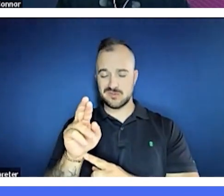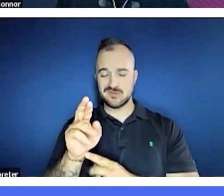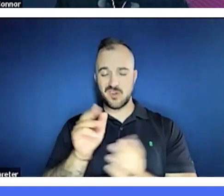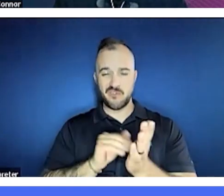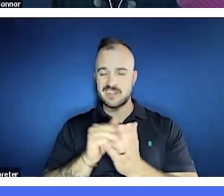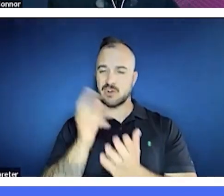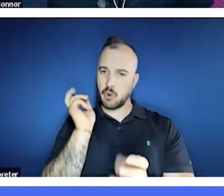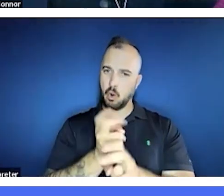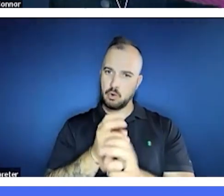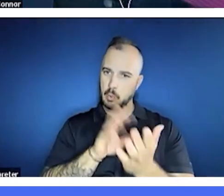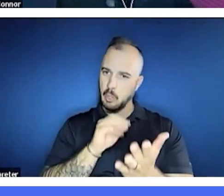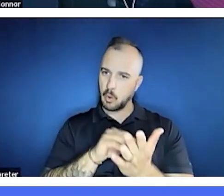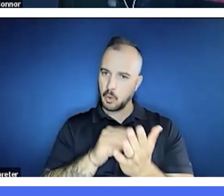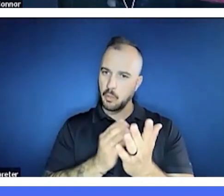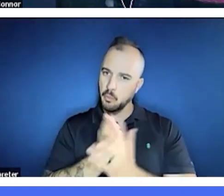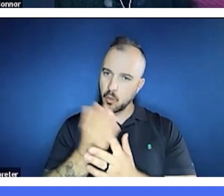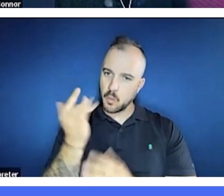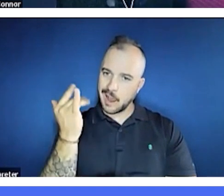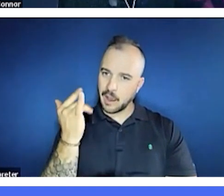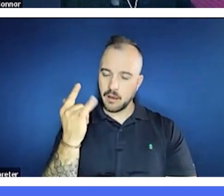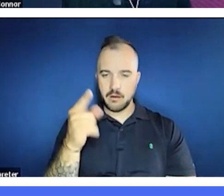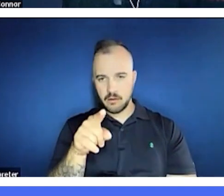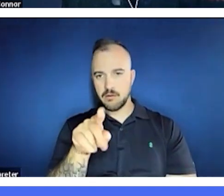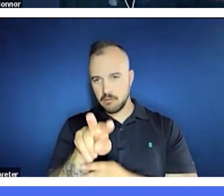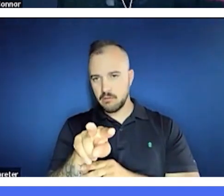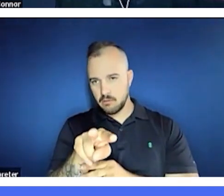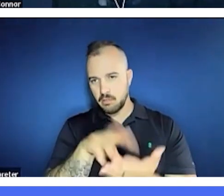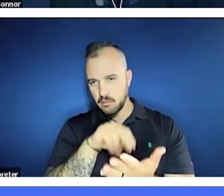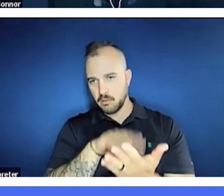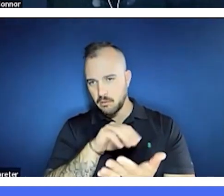with gamification is challenging the learner with feedback.